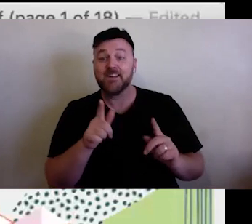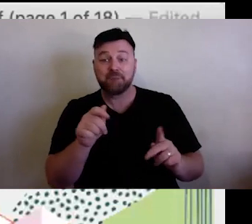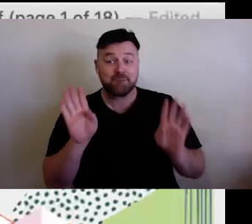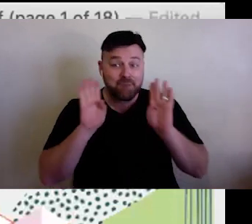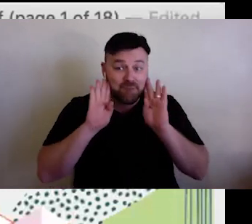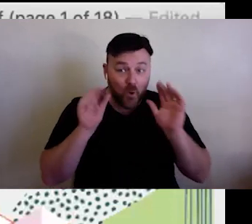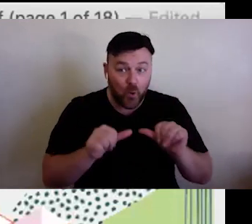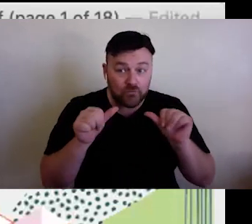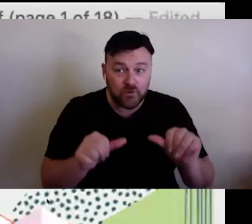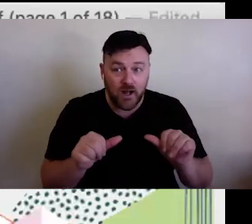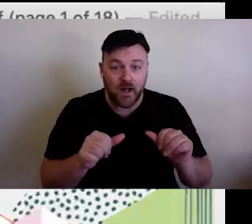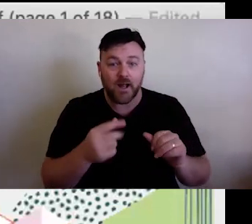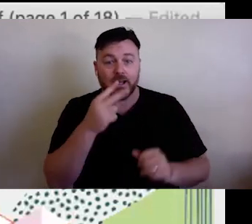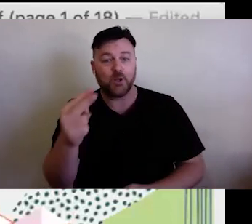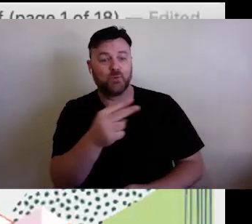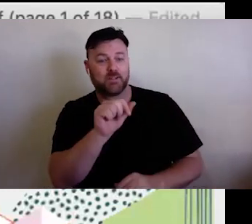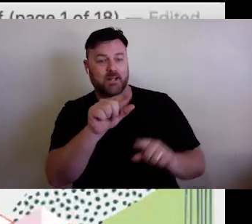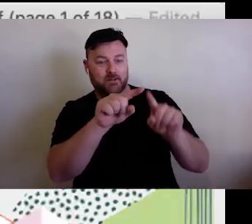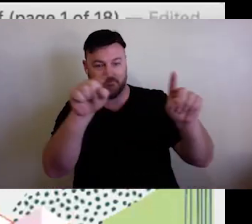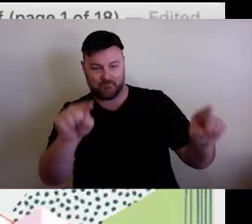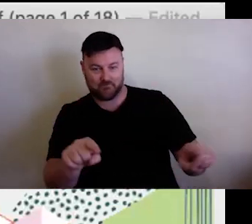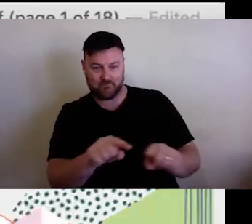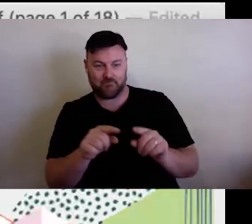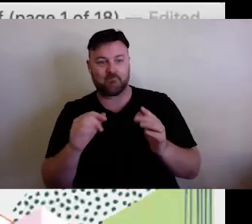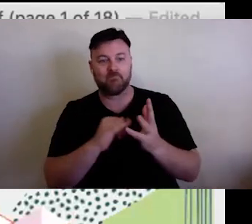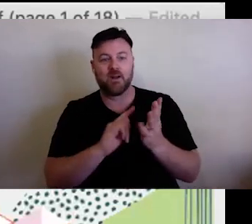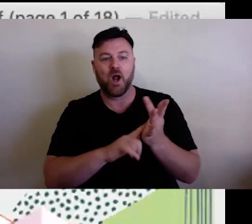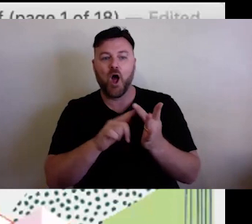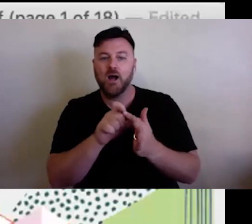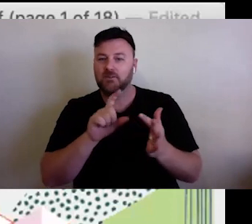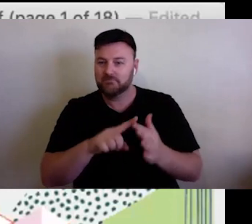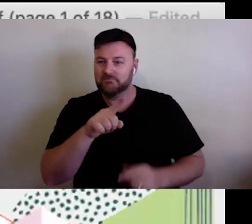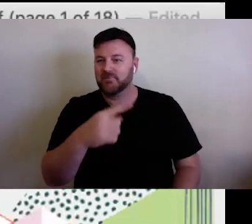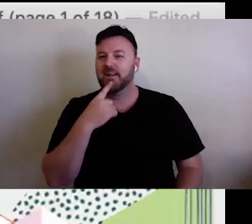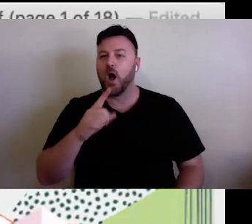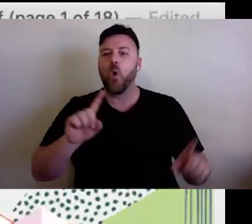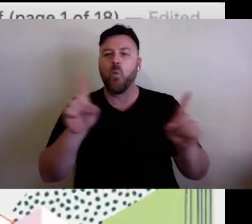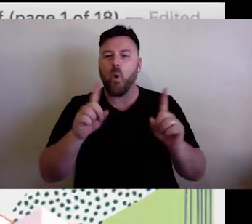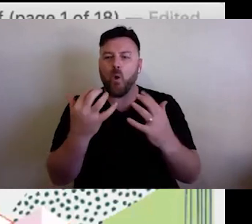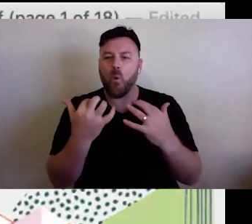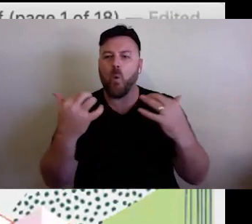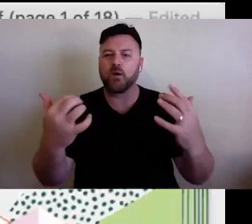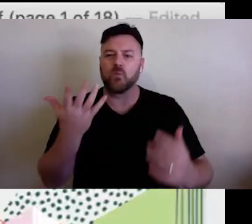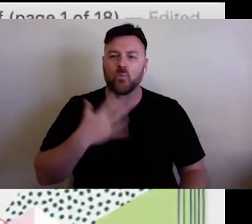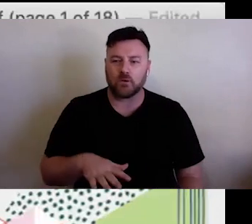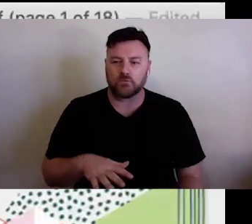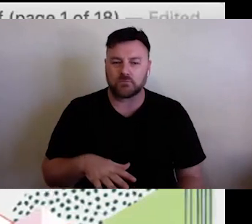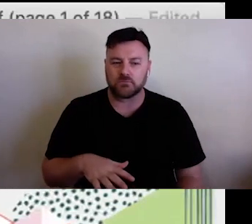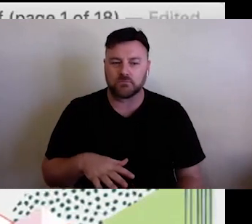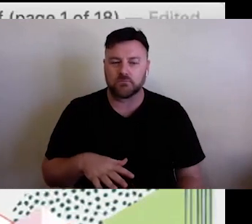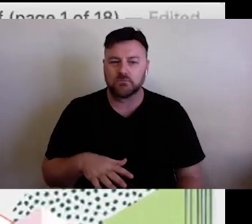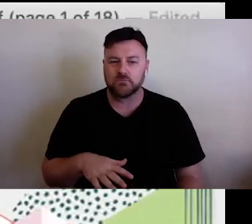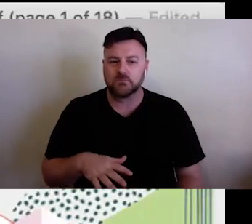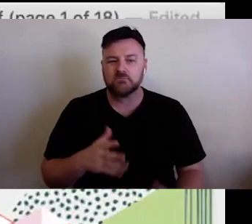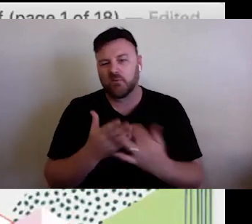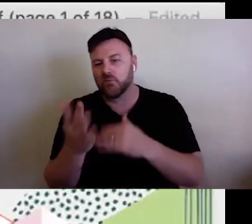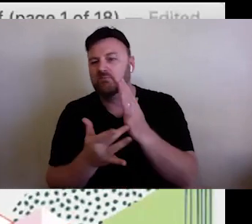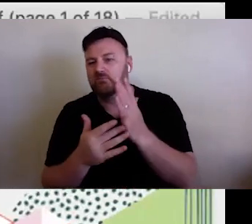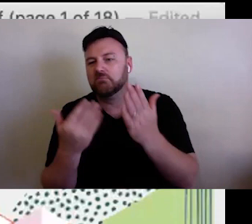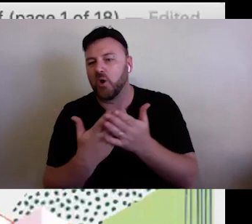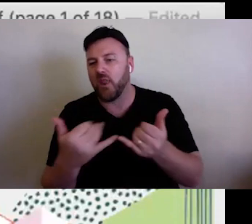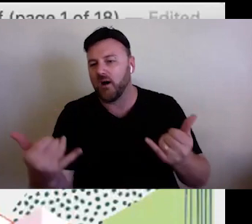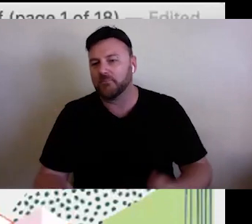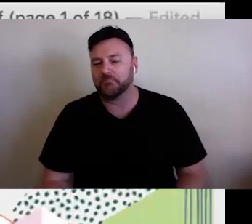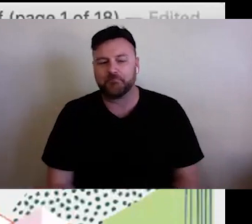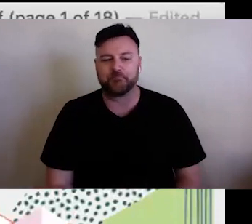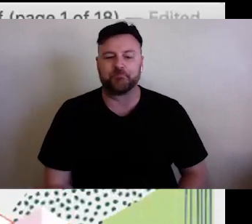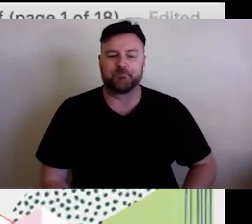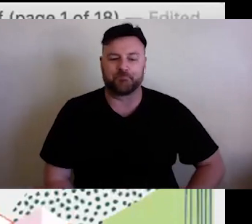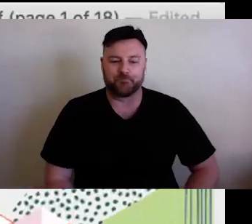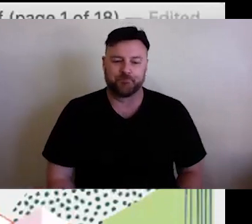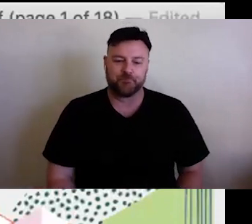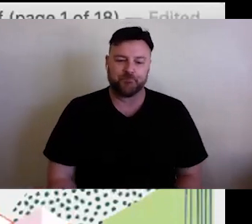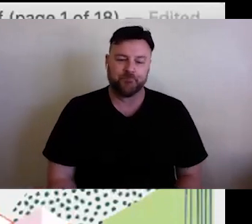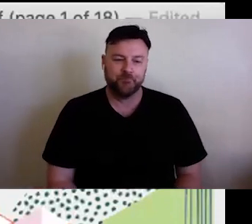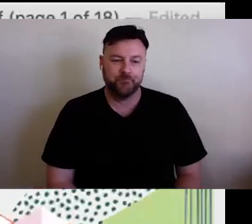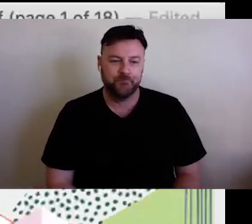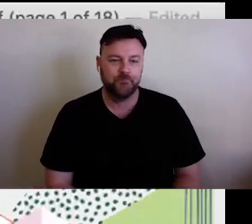OK and can you see my slides? Great. So, Frances, if you can let me know